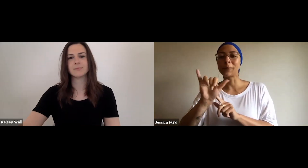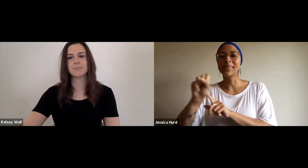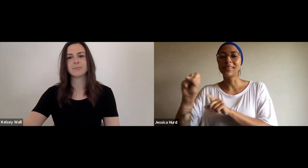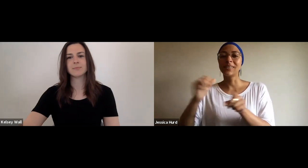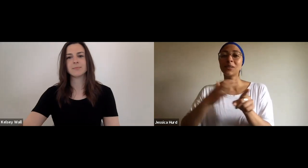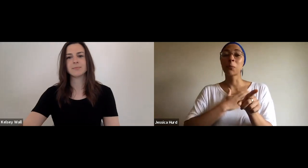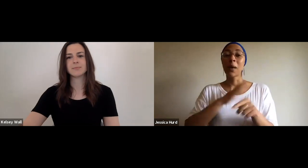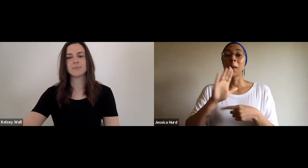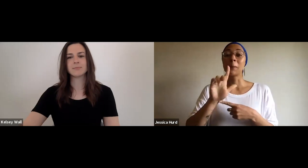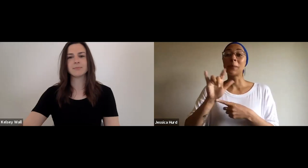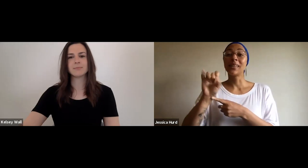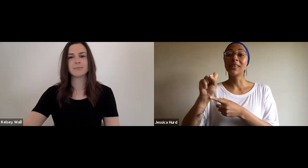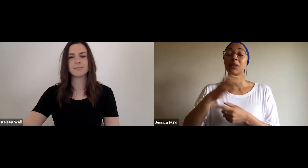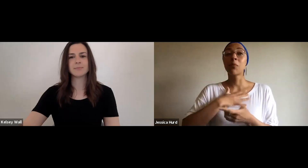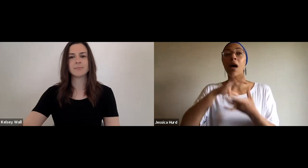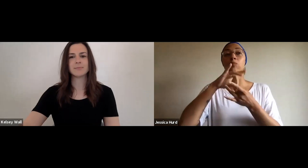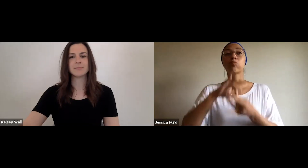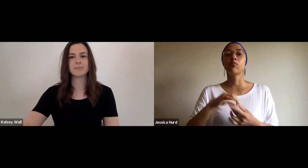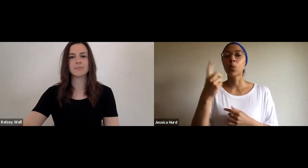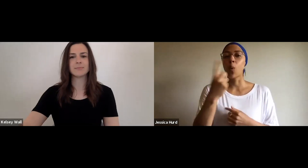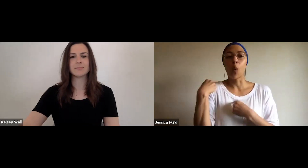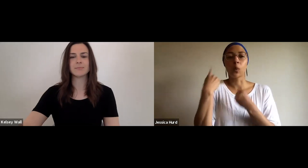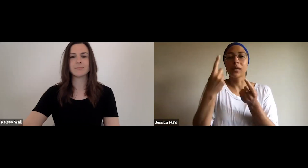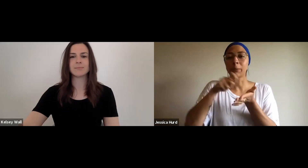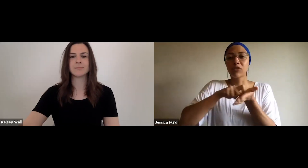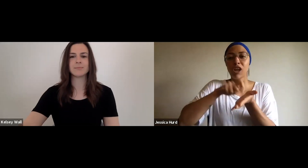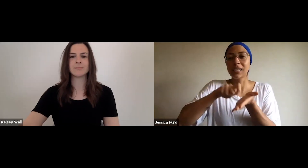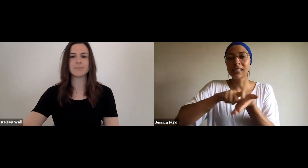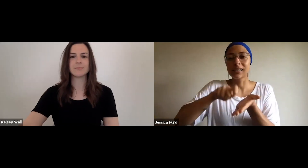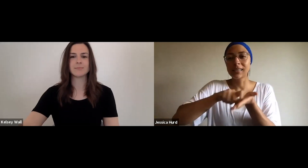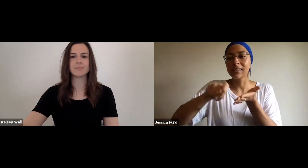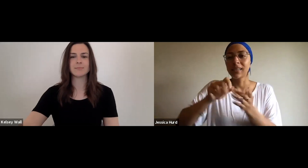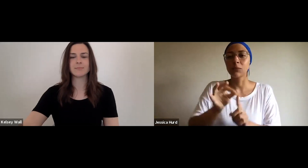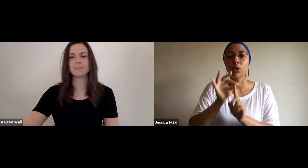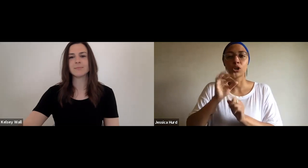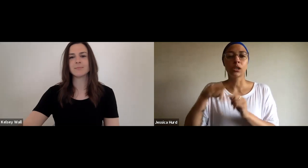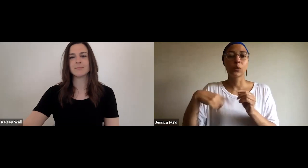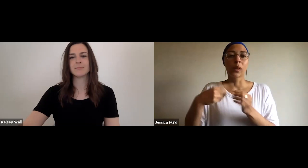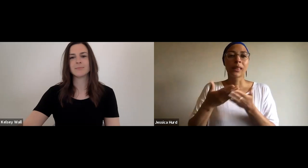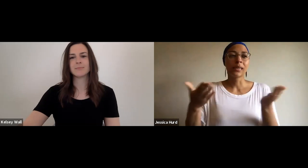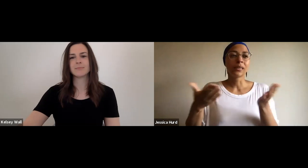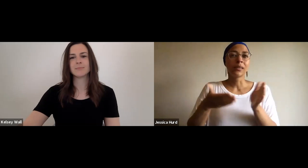basically, finding my bliss has always been related to writing.